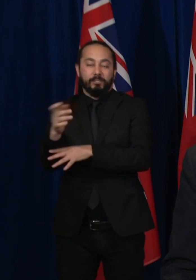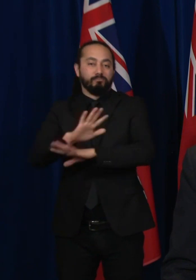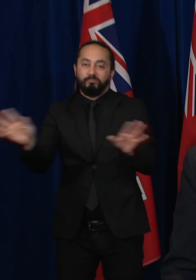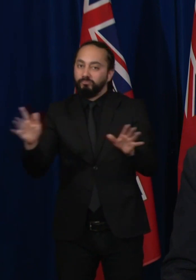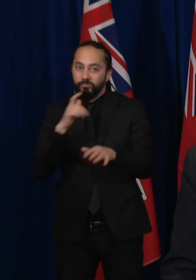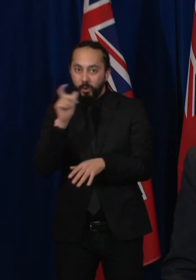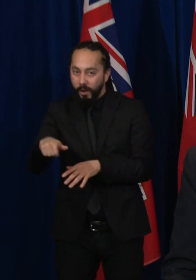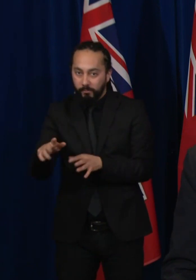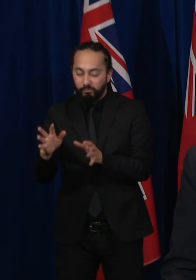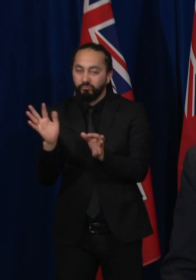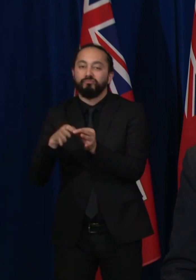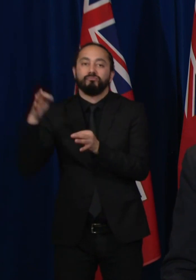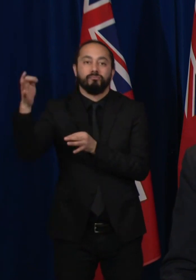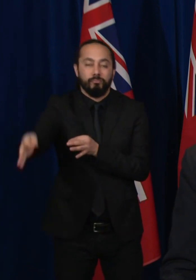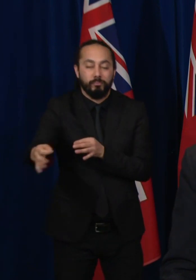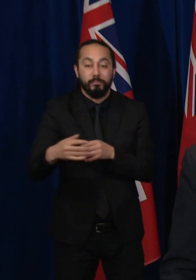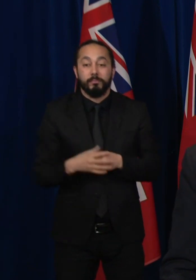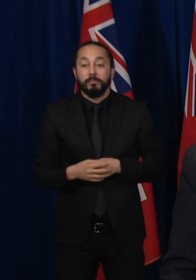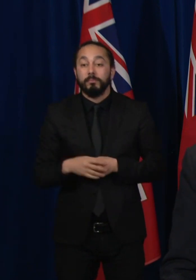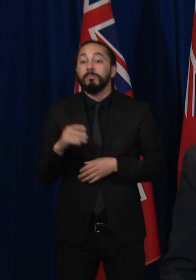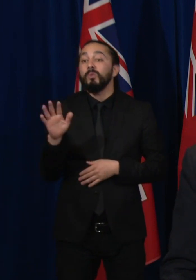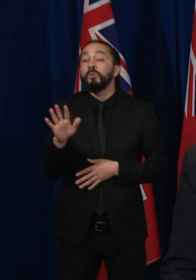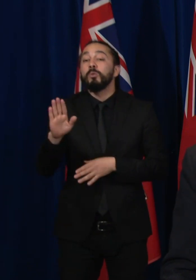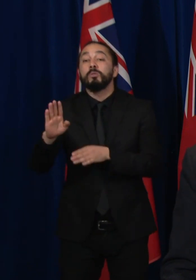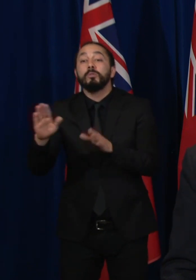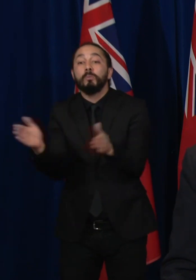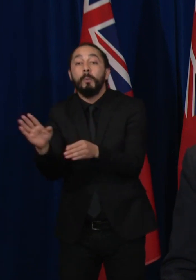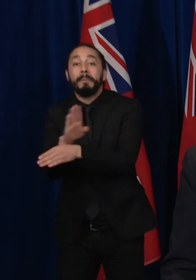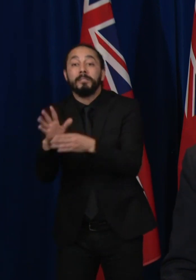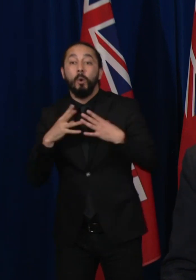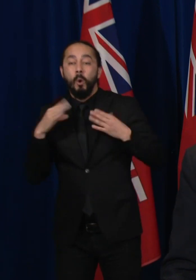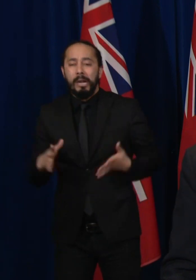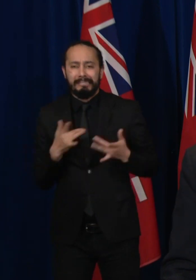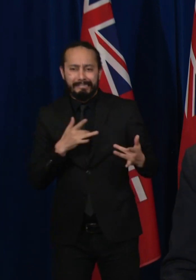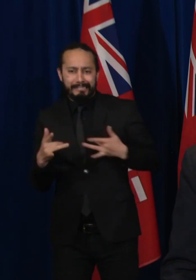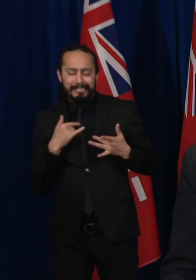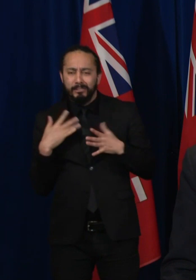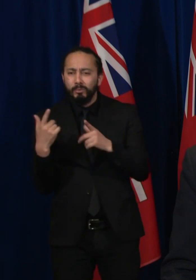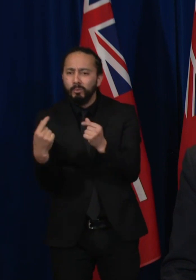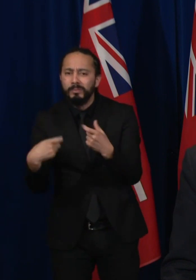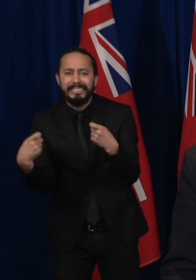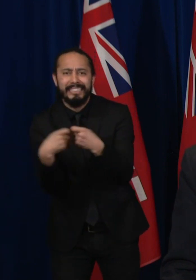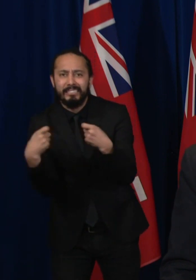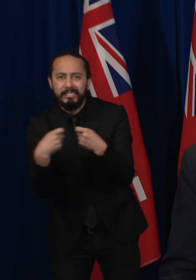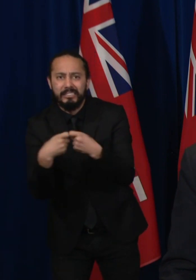about the price of that the nation might live. electricity, and our work to stabilize prices continues continues. We will increase the funding for our energy